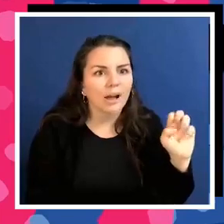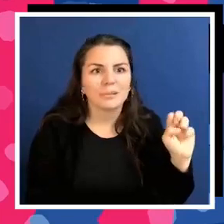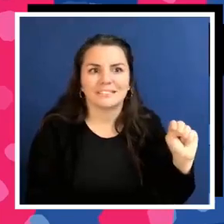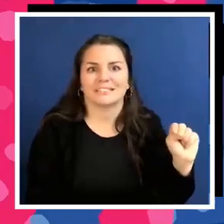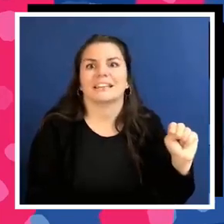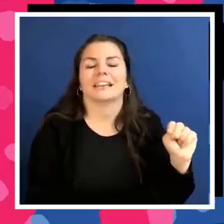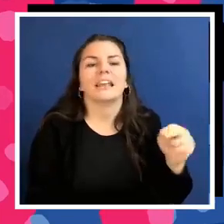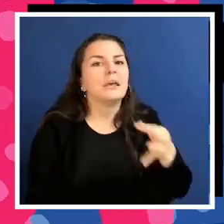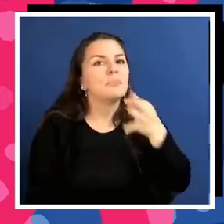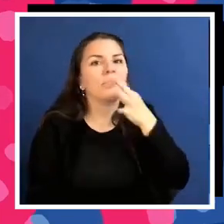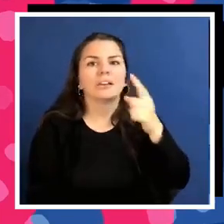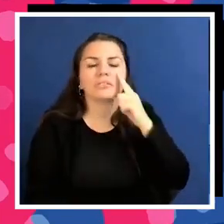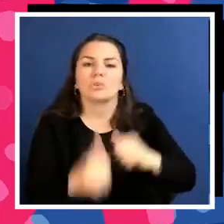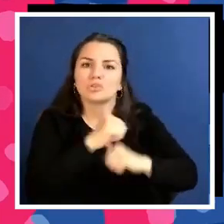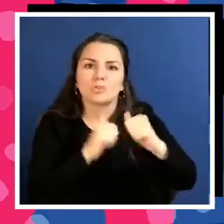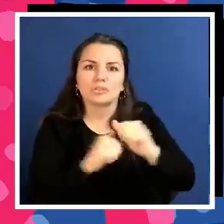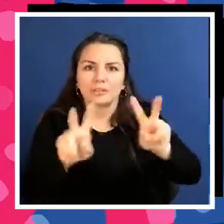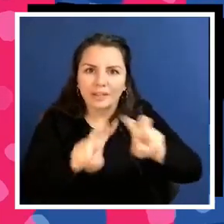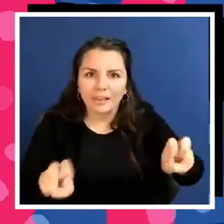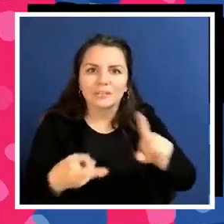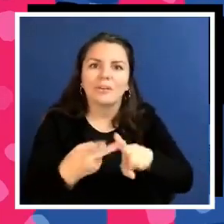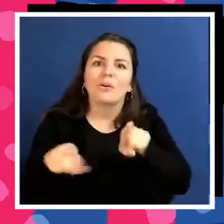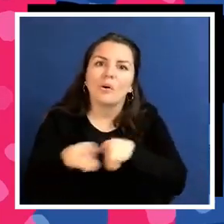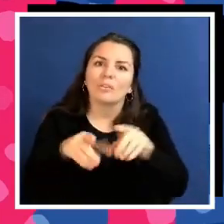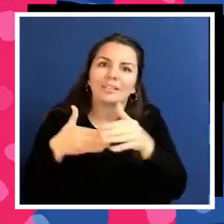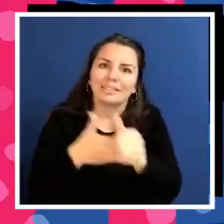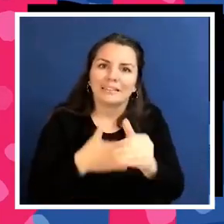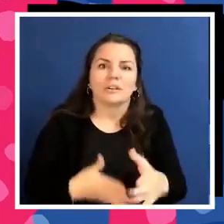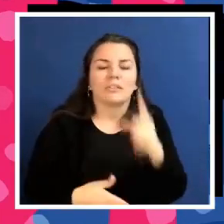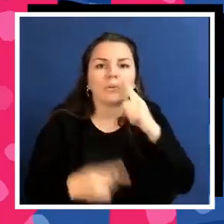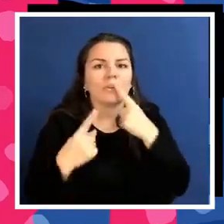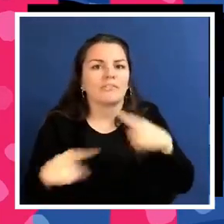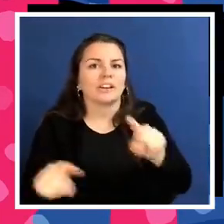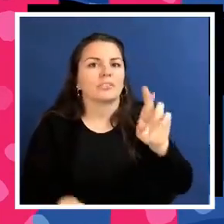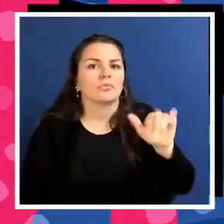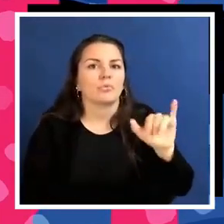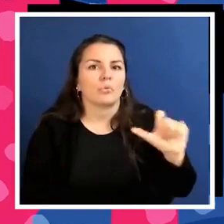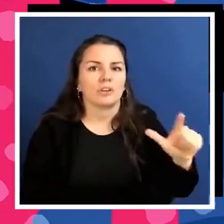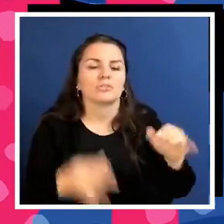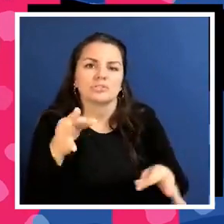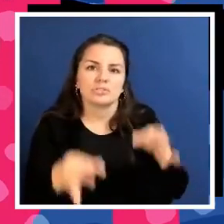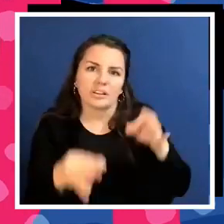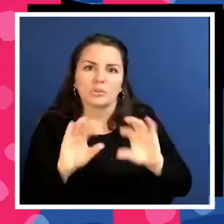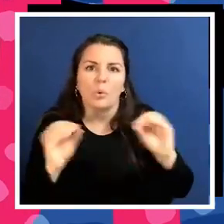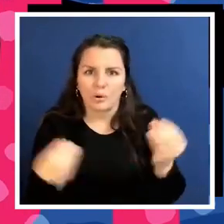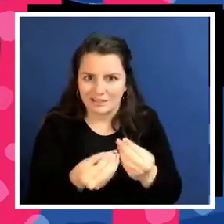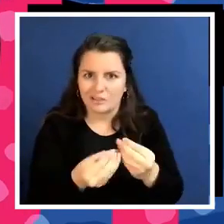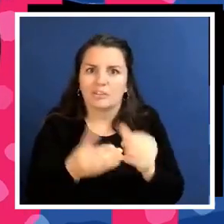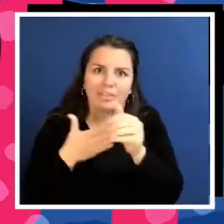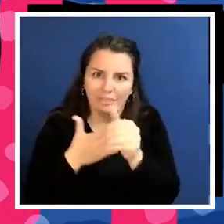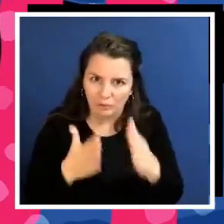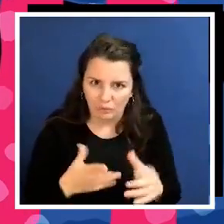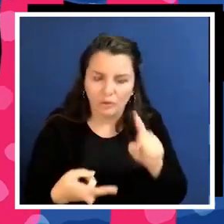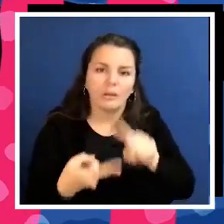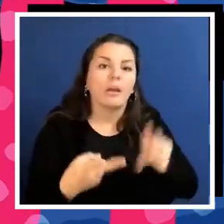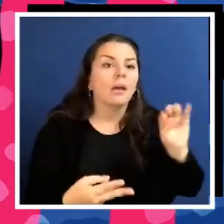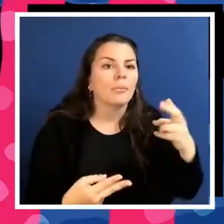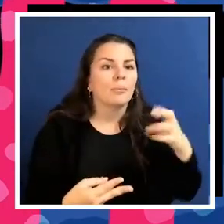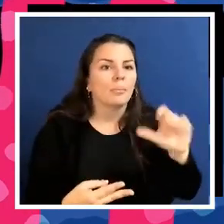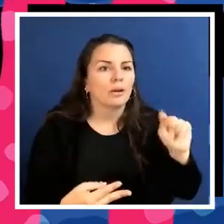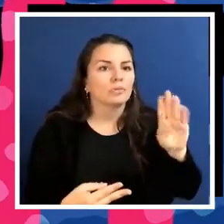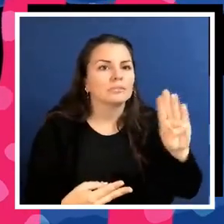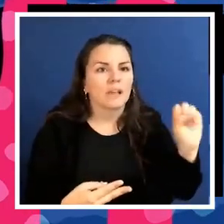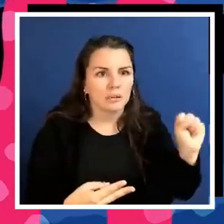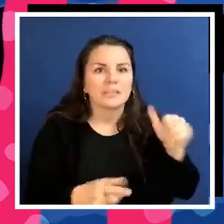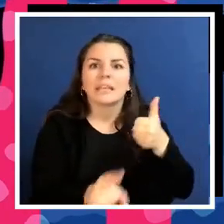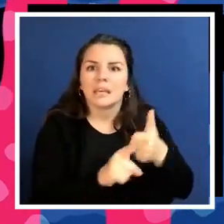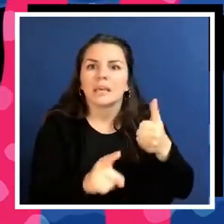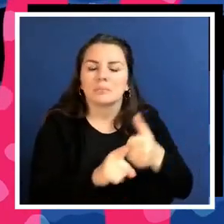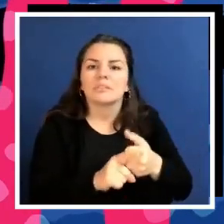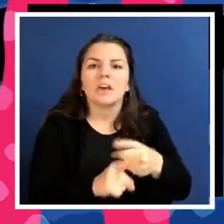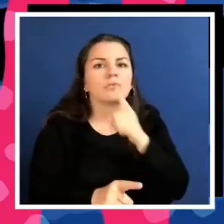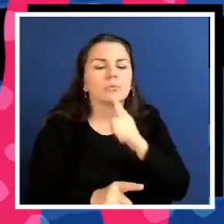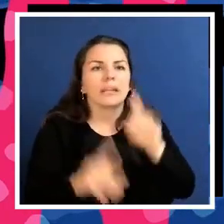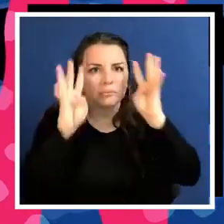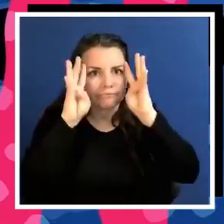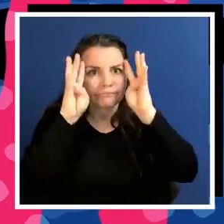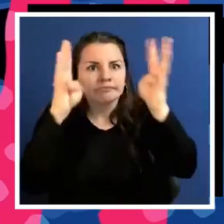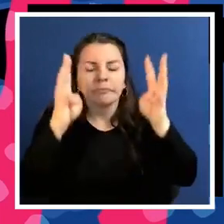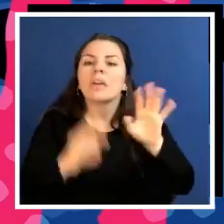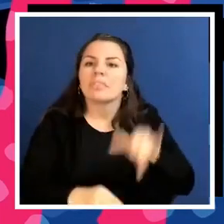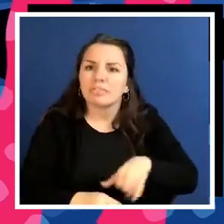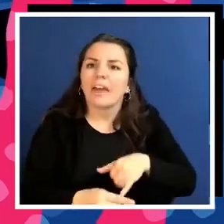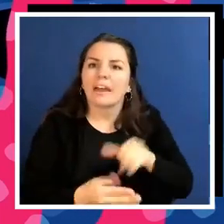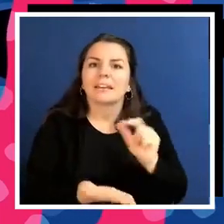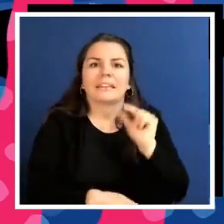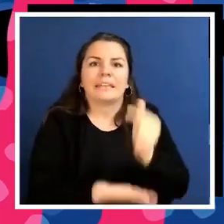IN AND ALREADY WE HAVE HAD